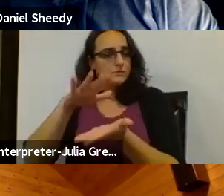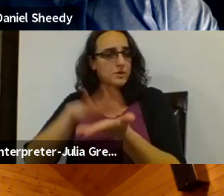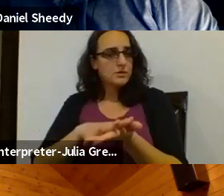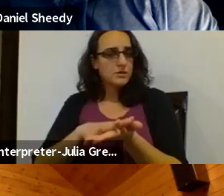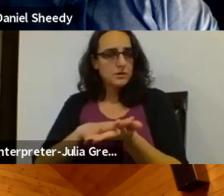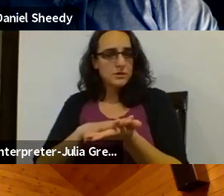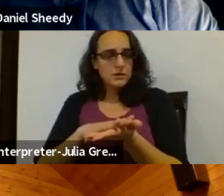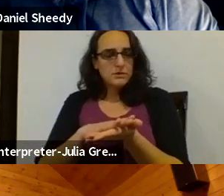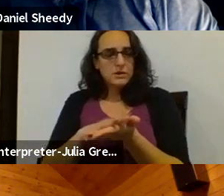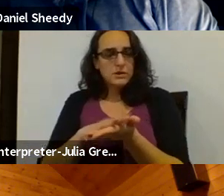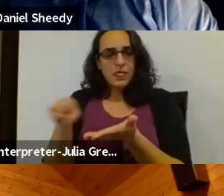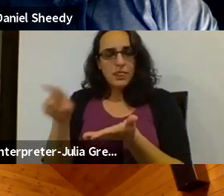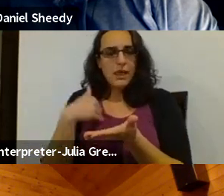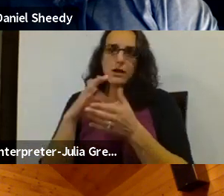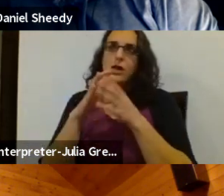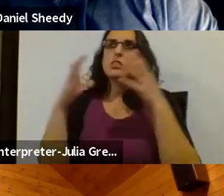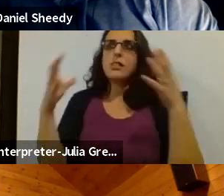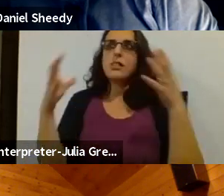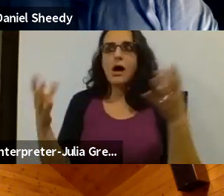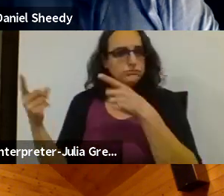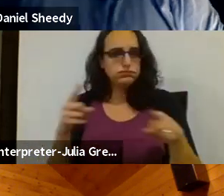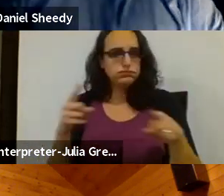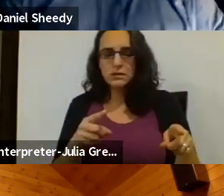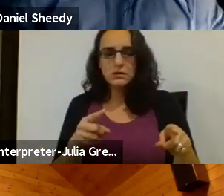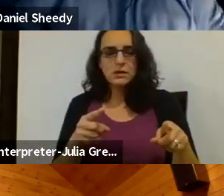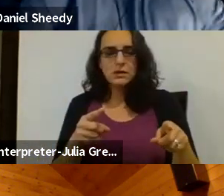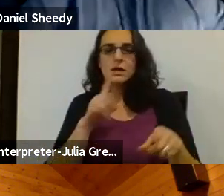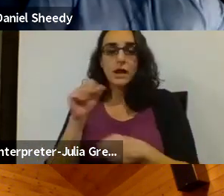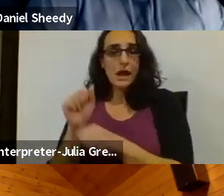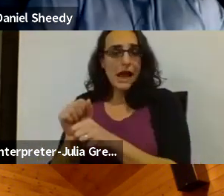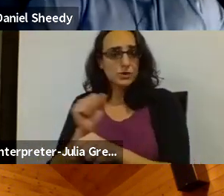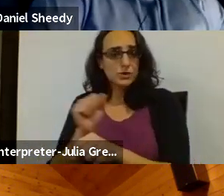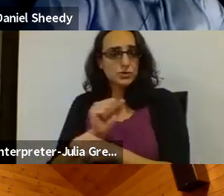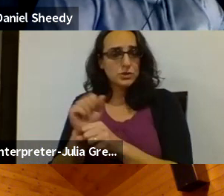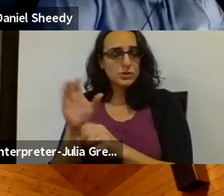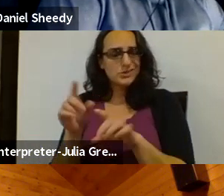Zoe Duran: They had a whole lot of stuff going on, they're actually doing this thing called snap checks.